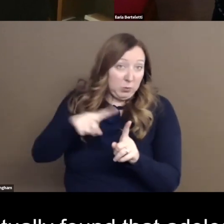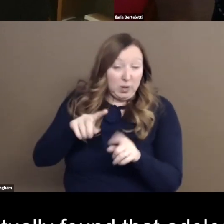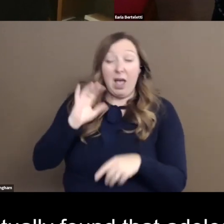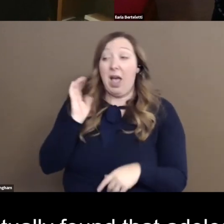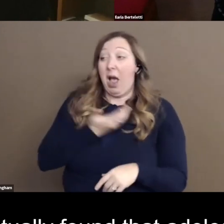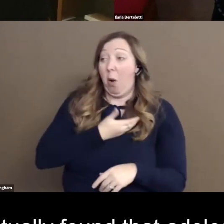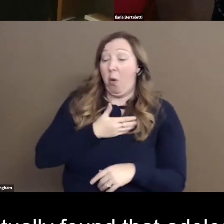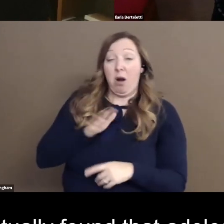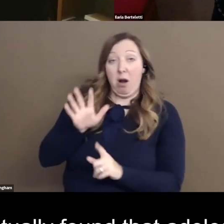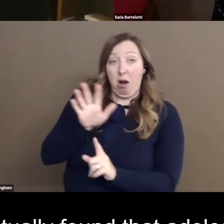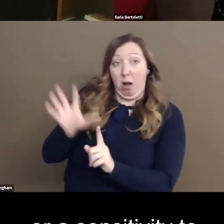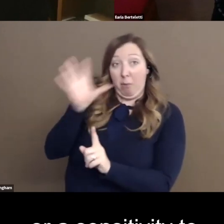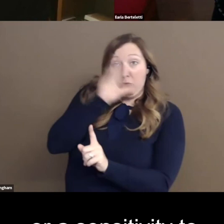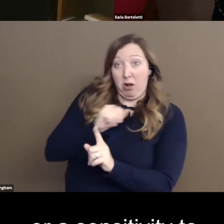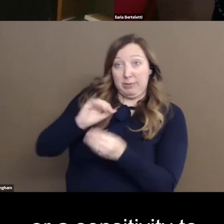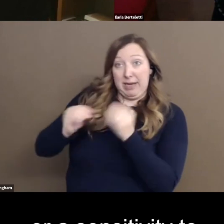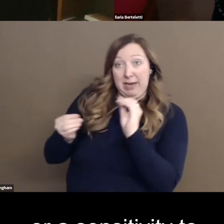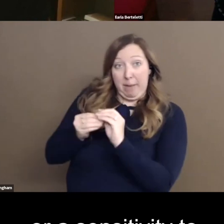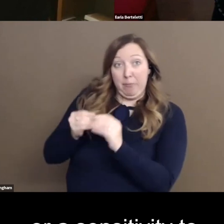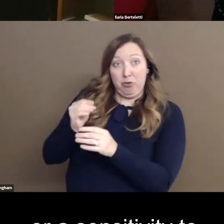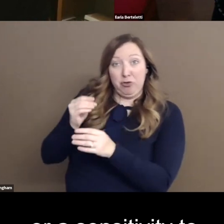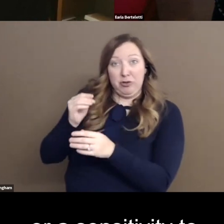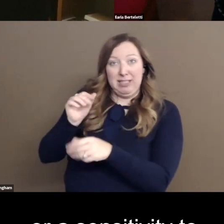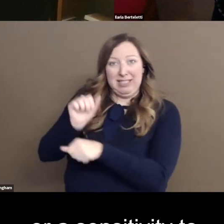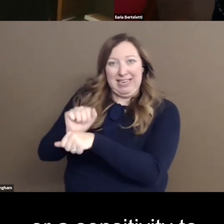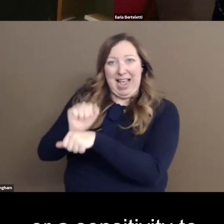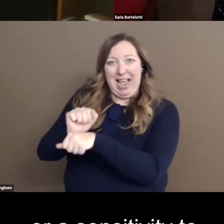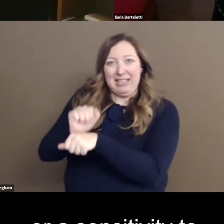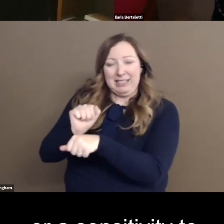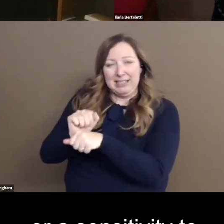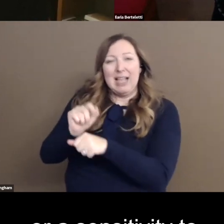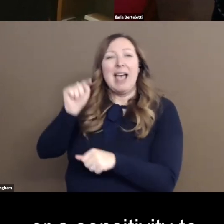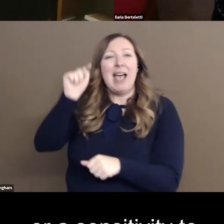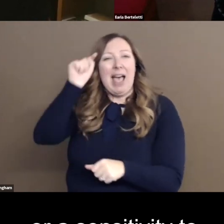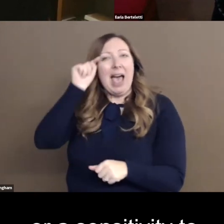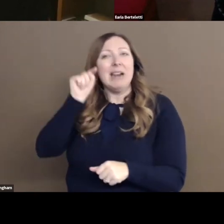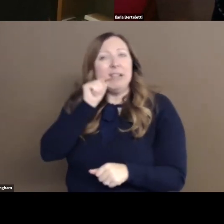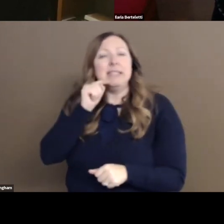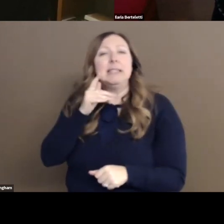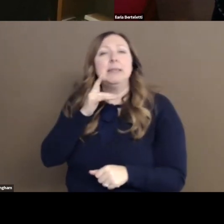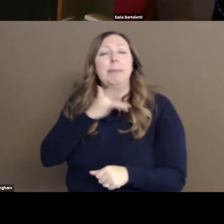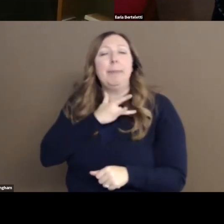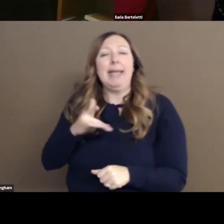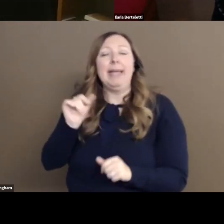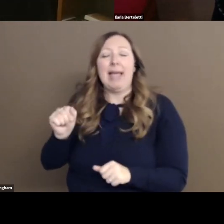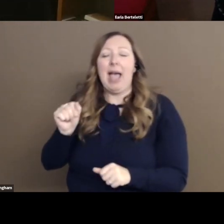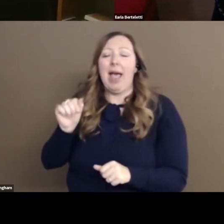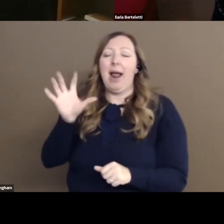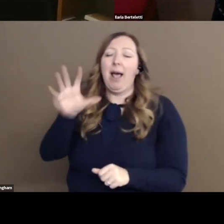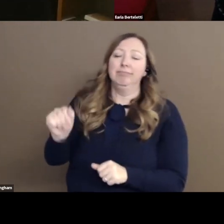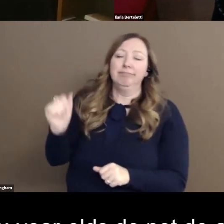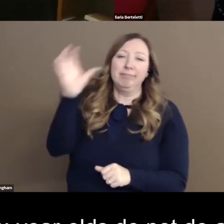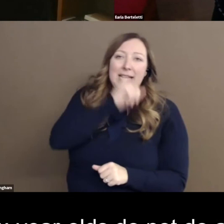have a vapor fraction or a sensitivity to numerical approximation that's about equivalent to a